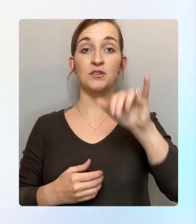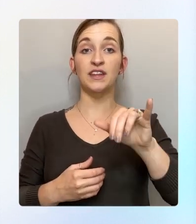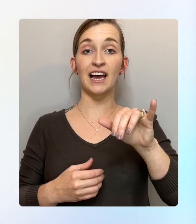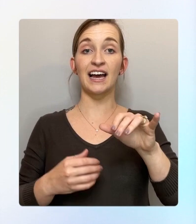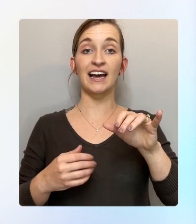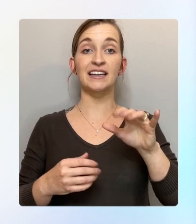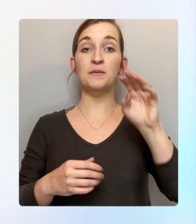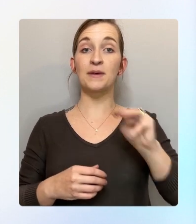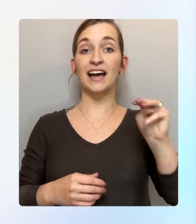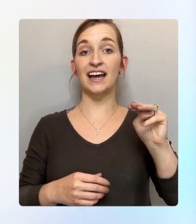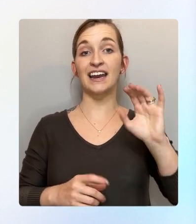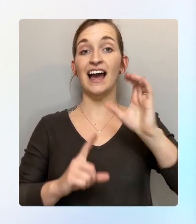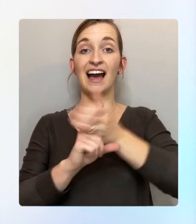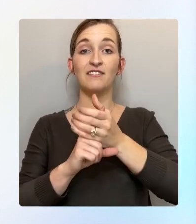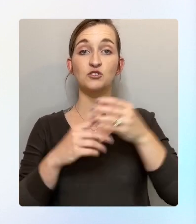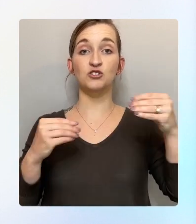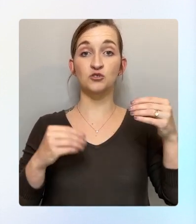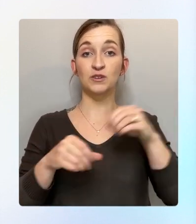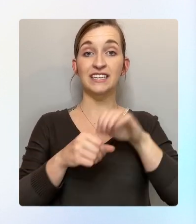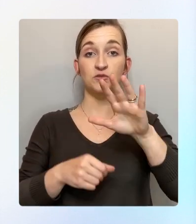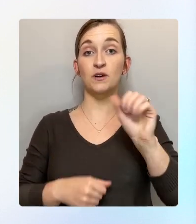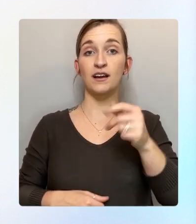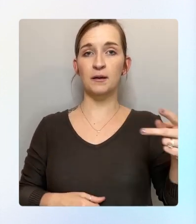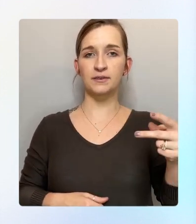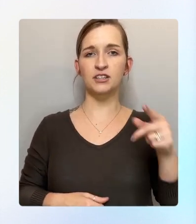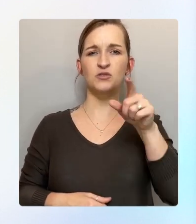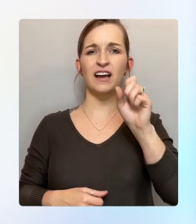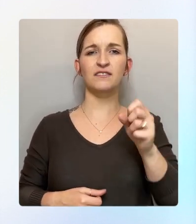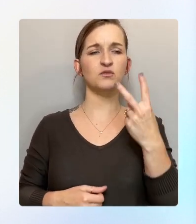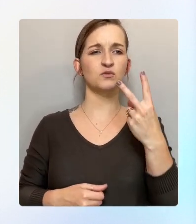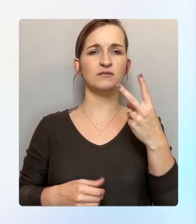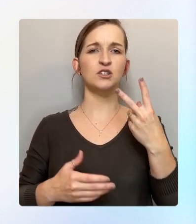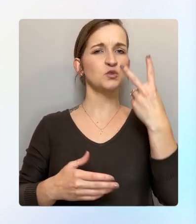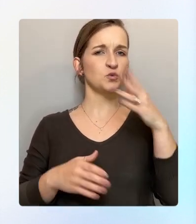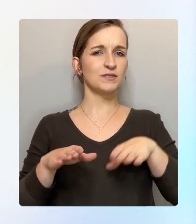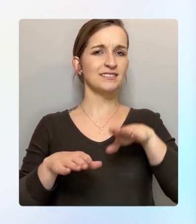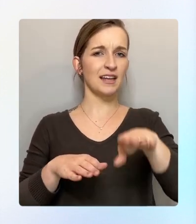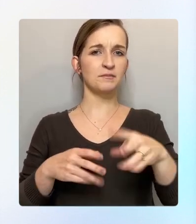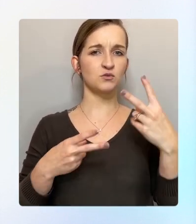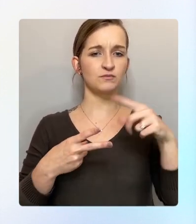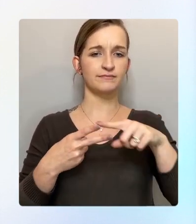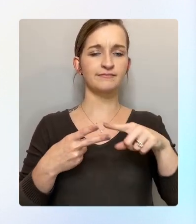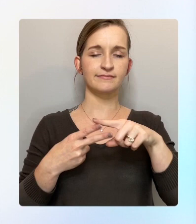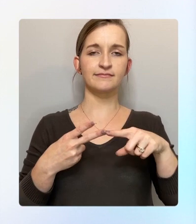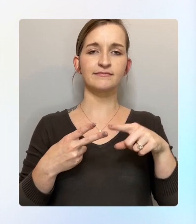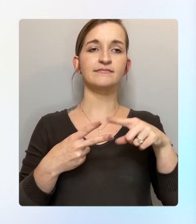One, integrate the Meta Avatar's SDK. And two, enable an entry point